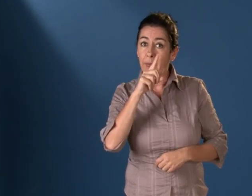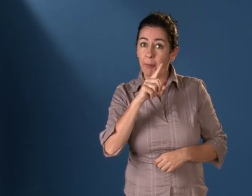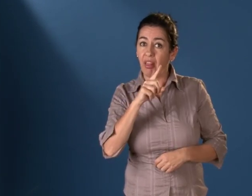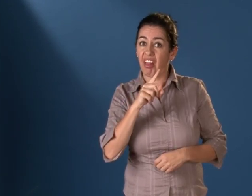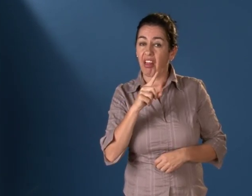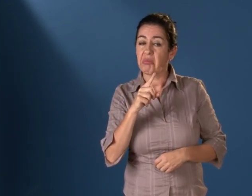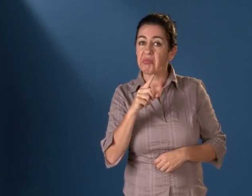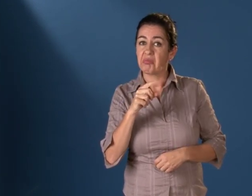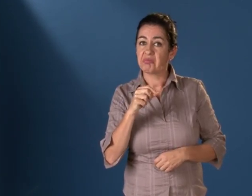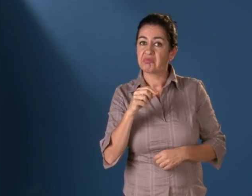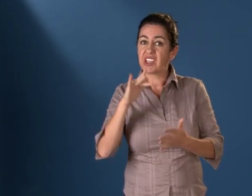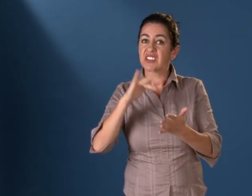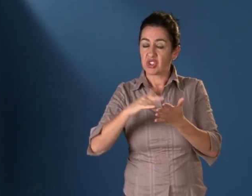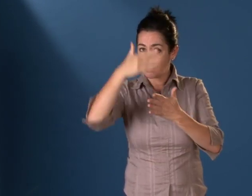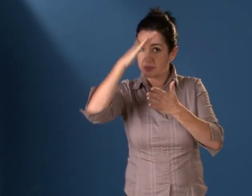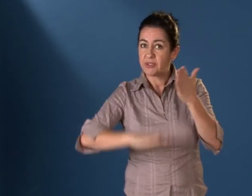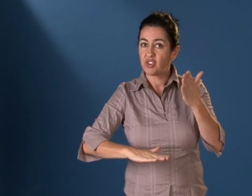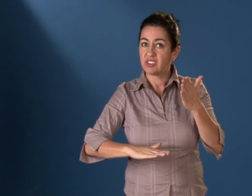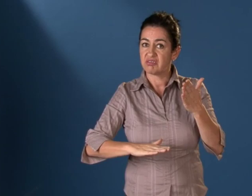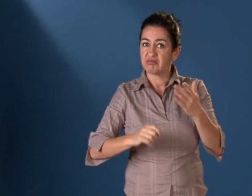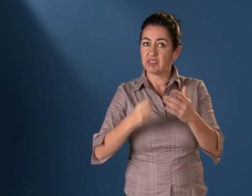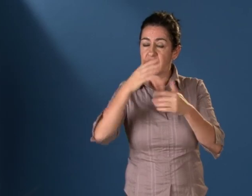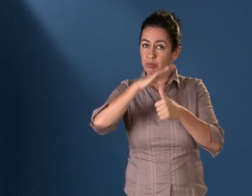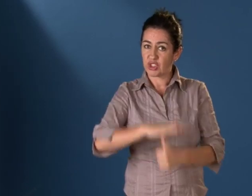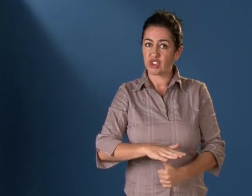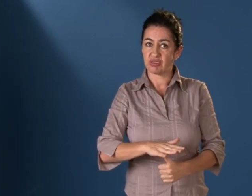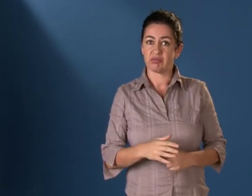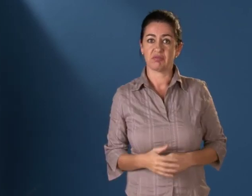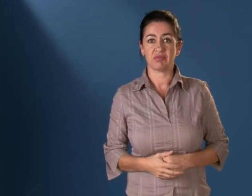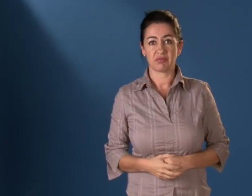depression throughout their lifetime.